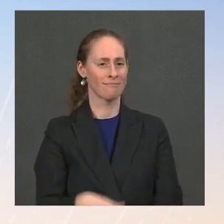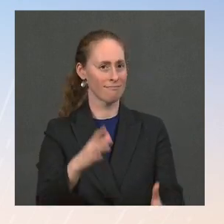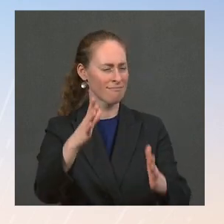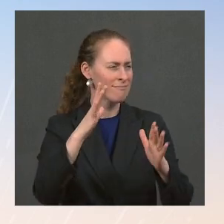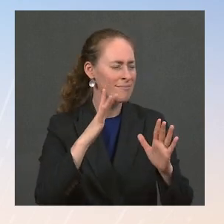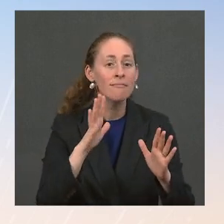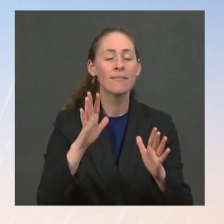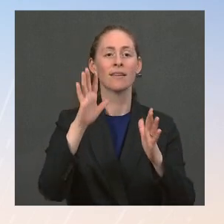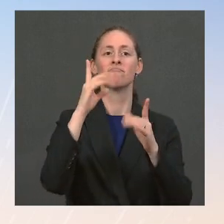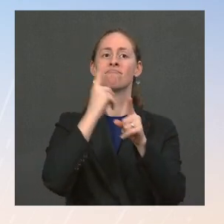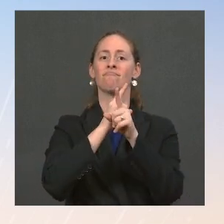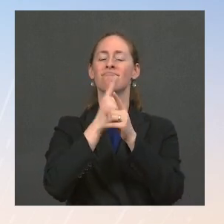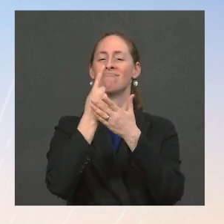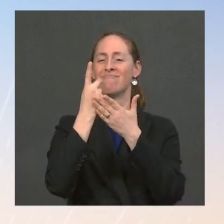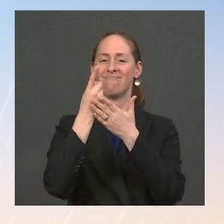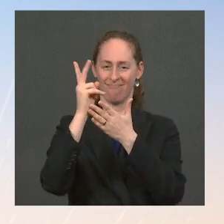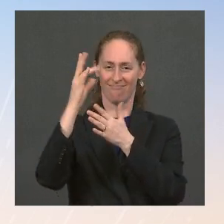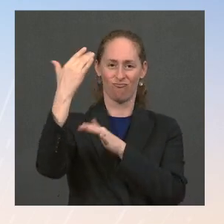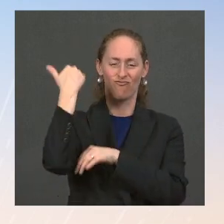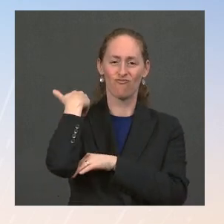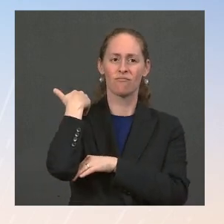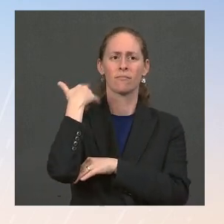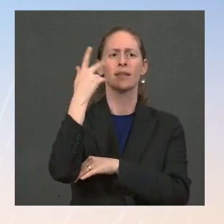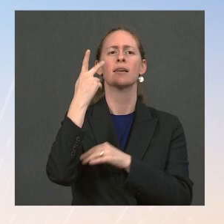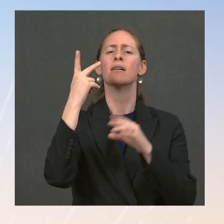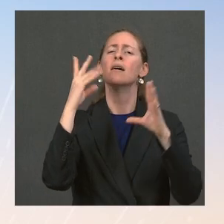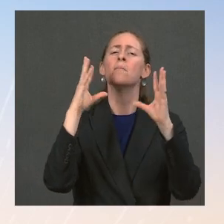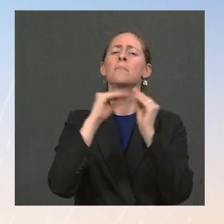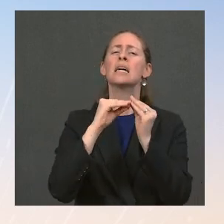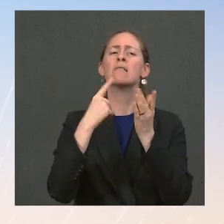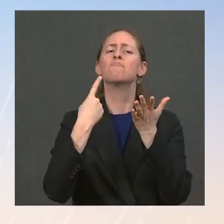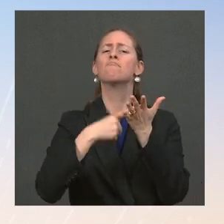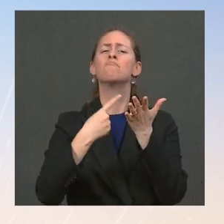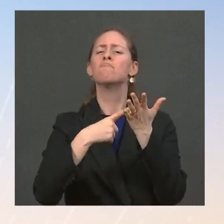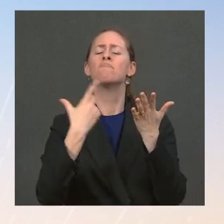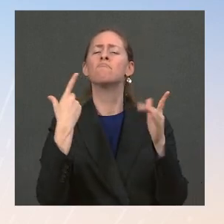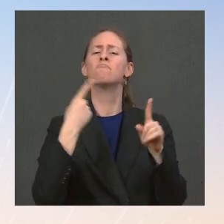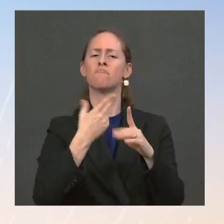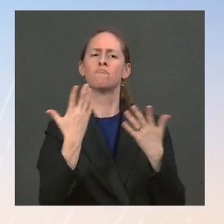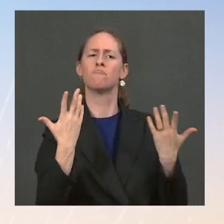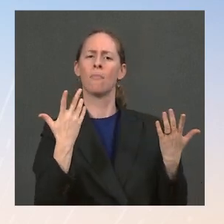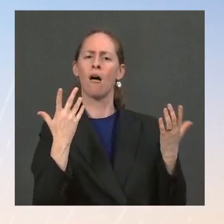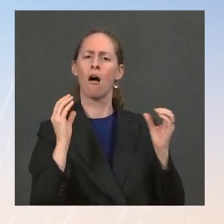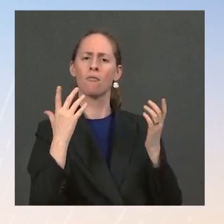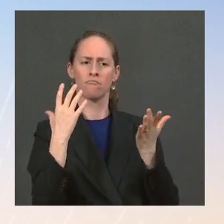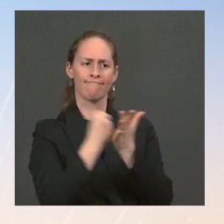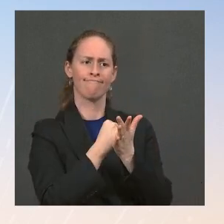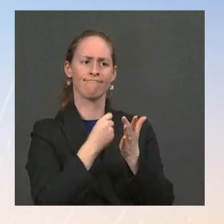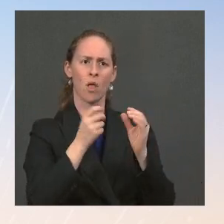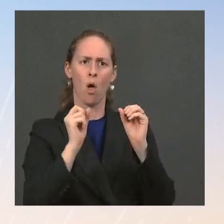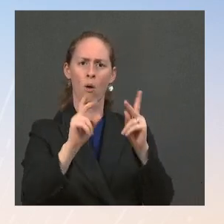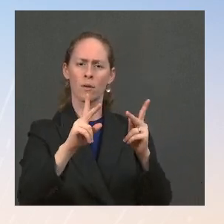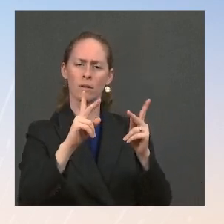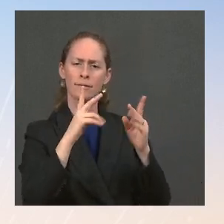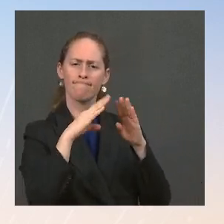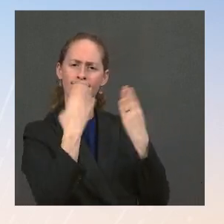was just an opportunity to discuss the importance of the -- of the relationship and the partnership, the work that can be done moving forward,